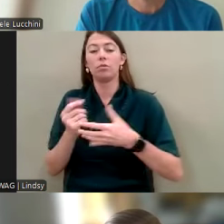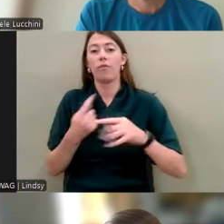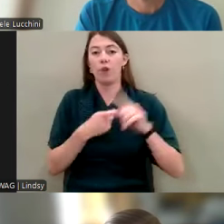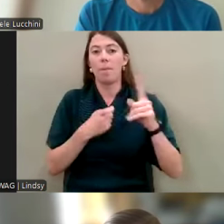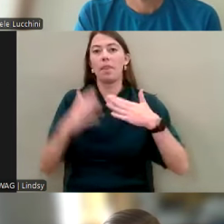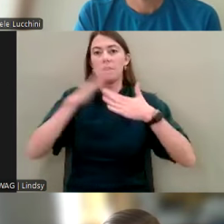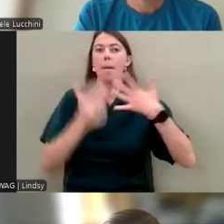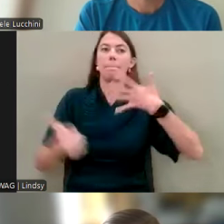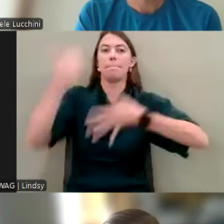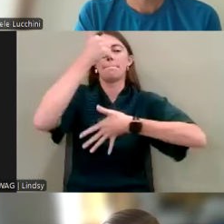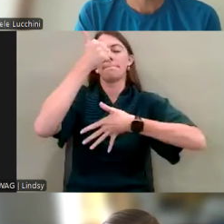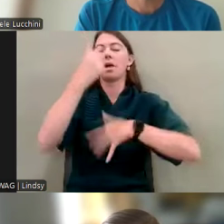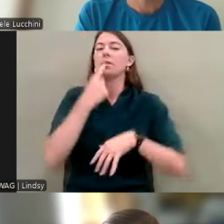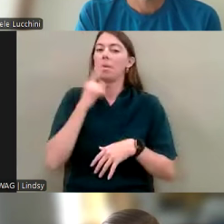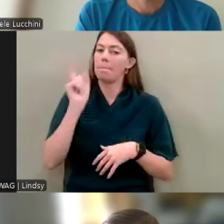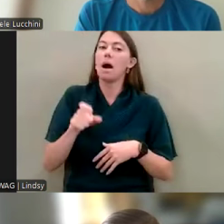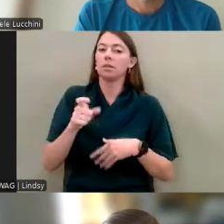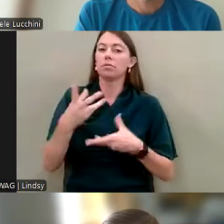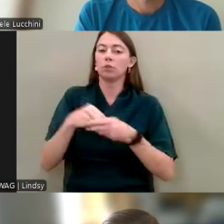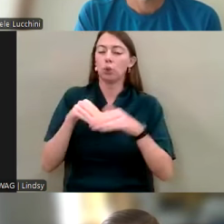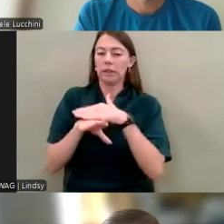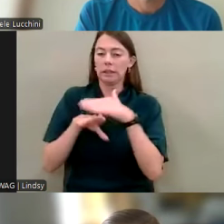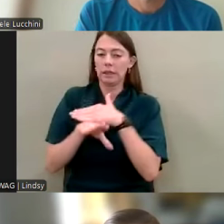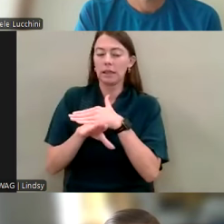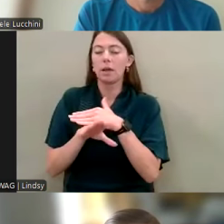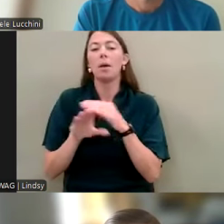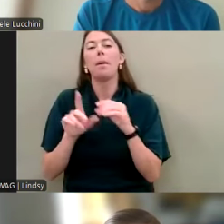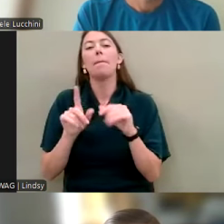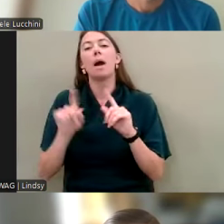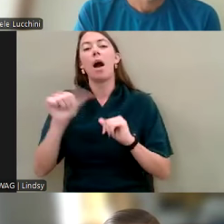But, of course, you know, for individuals who might be in organizations or they are trying to